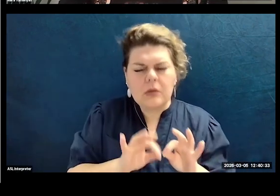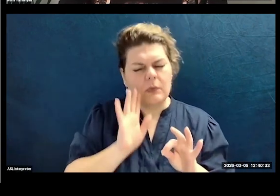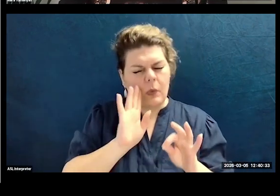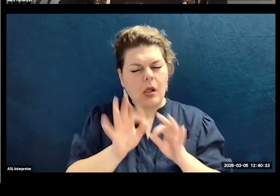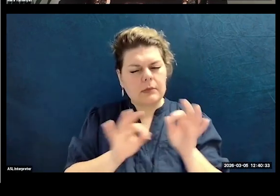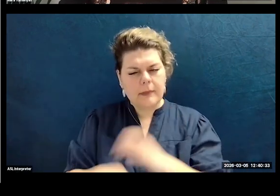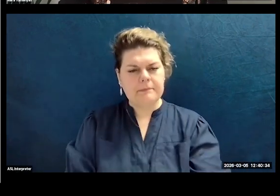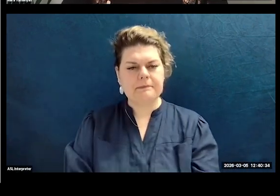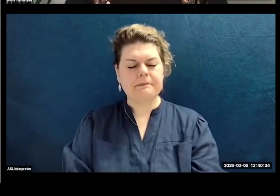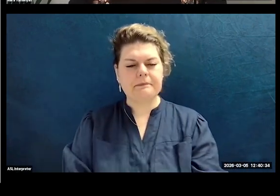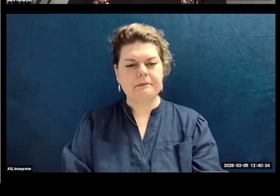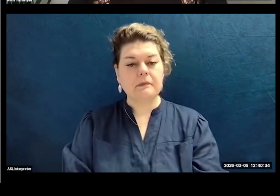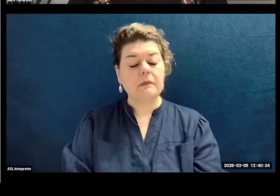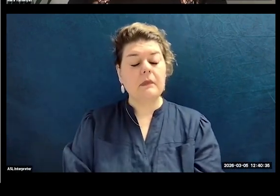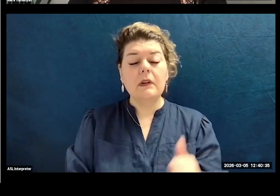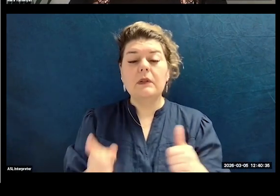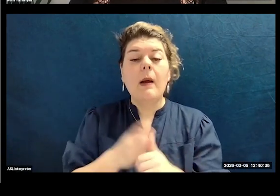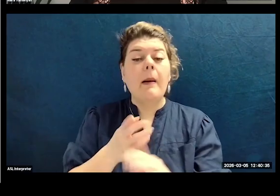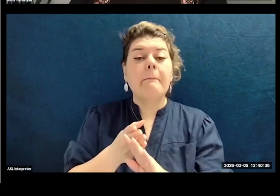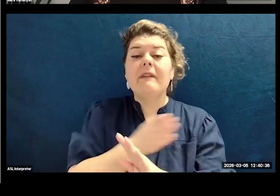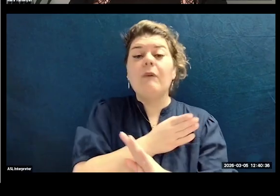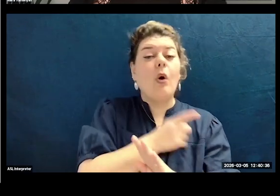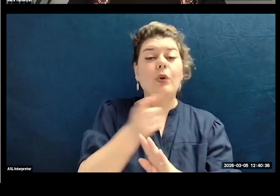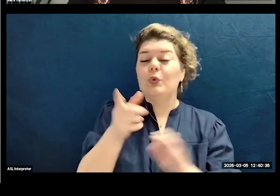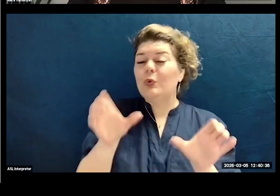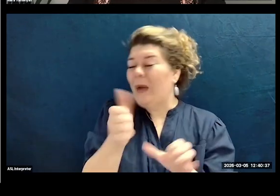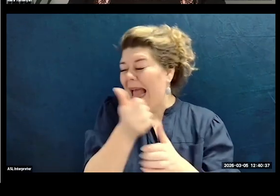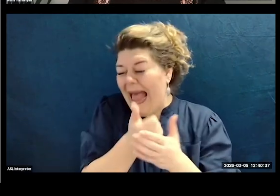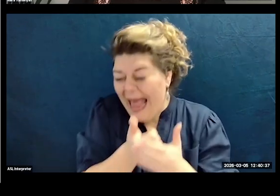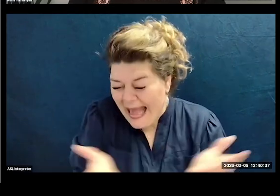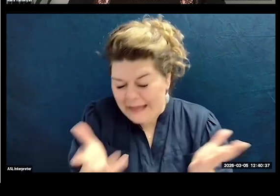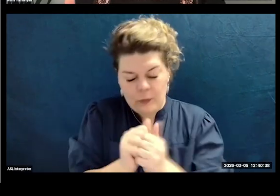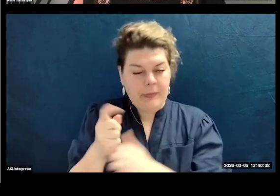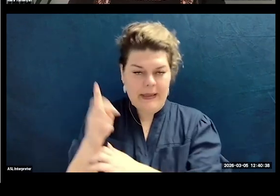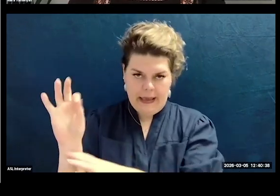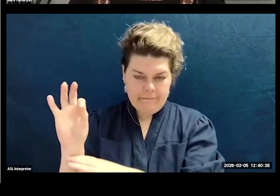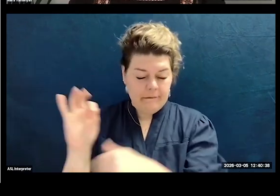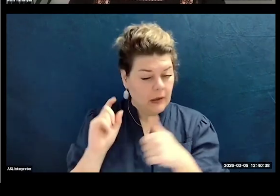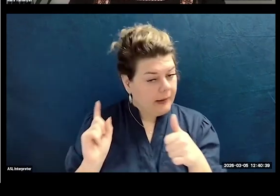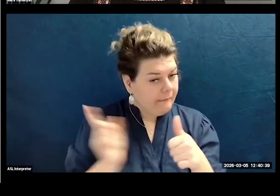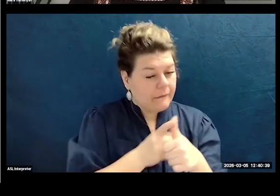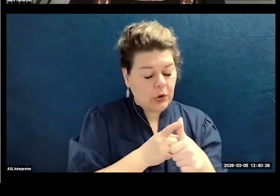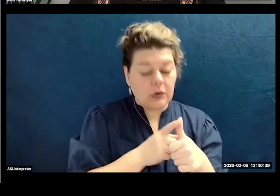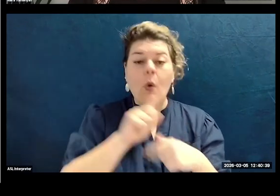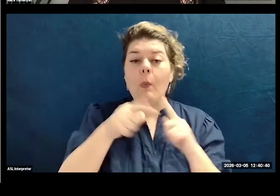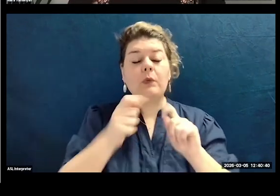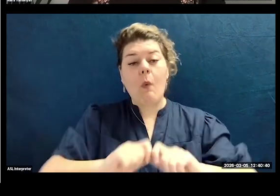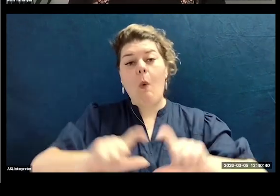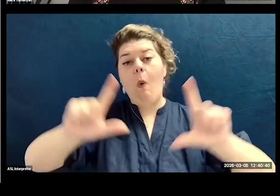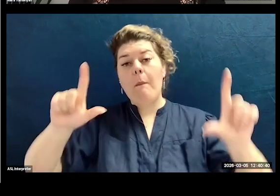So, the first thing, before you do anything else with a PDF, when you open the file,